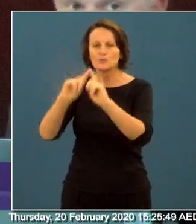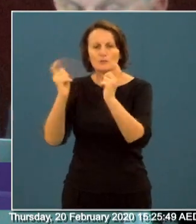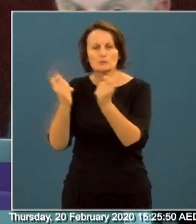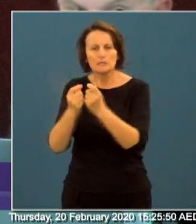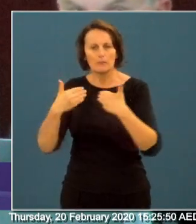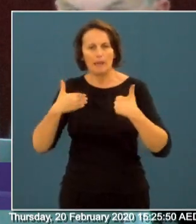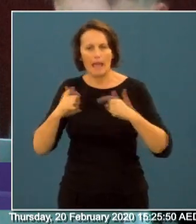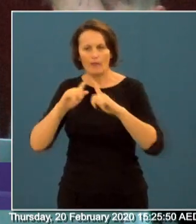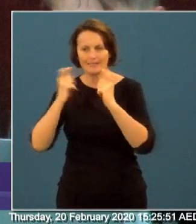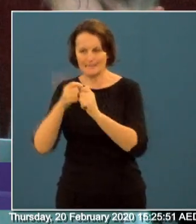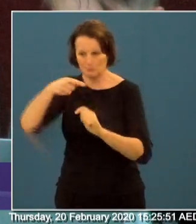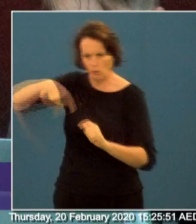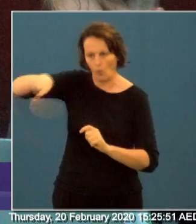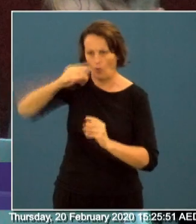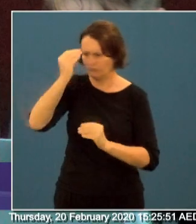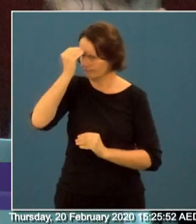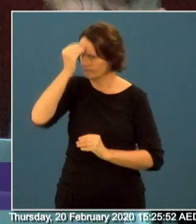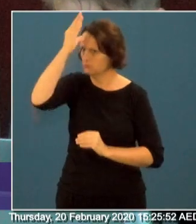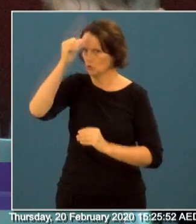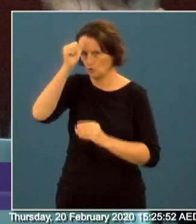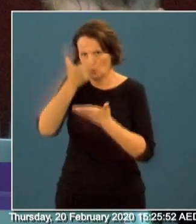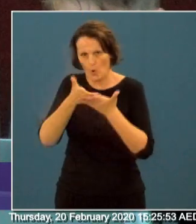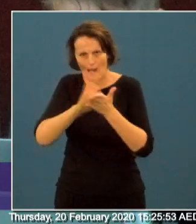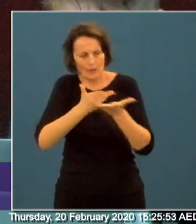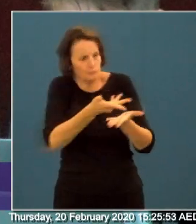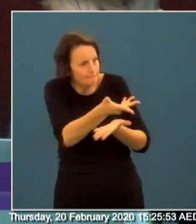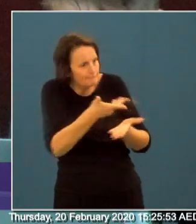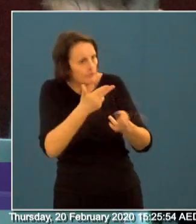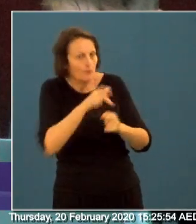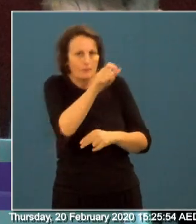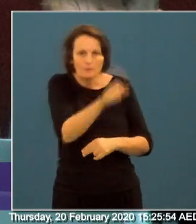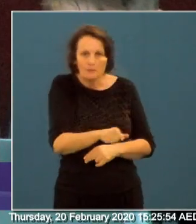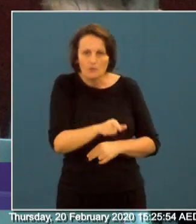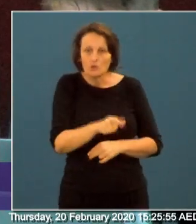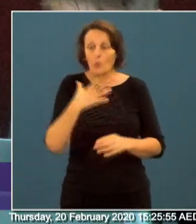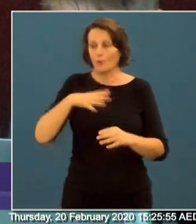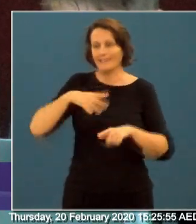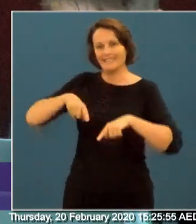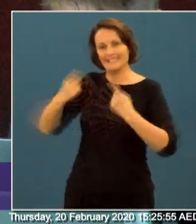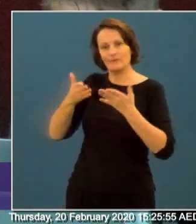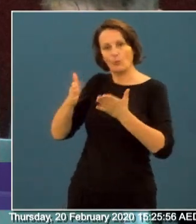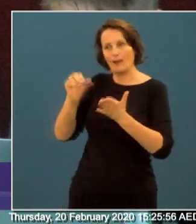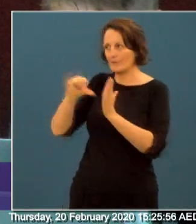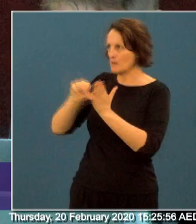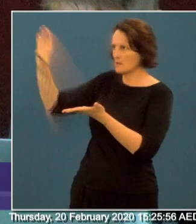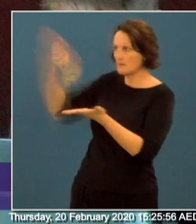a suitably trained health workforce, innovative models of funding and key performance and other health indicators